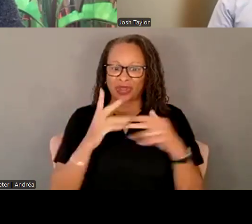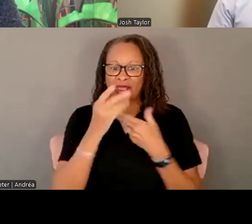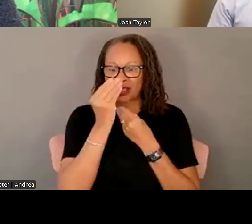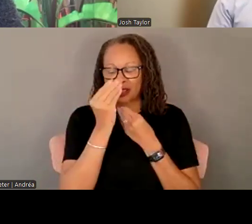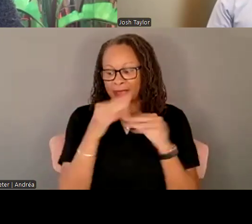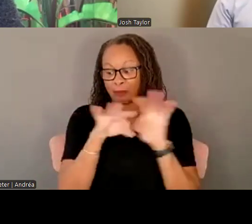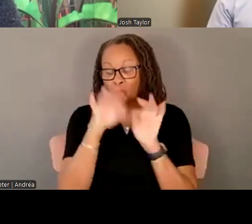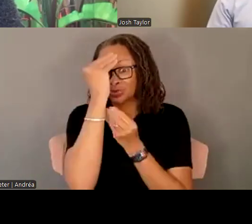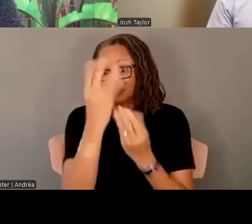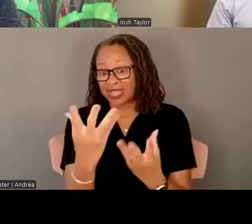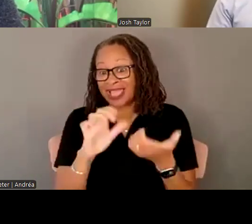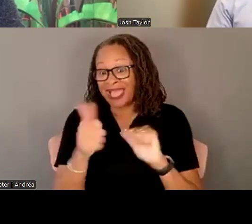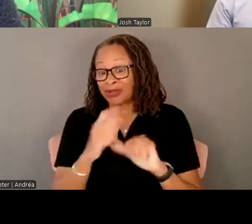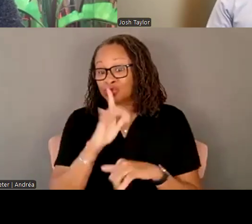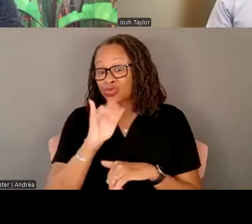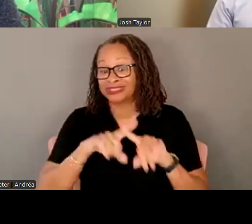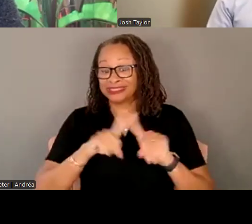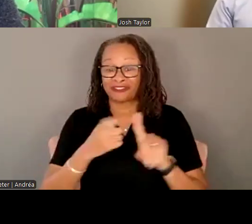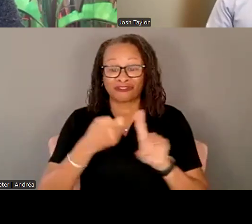how does this really differ from a neurotypical,